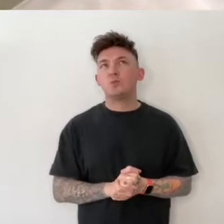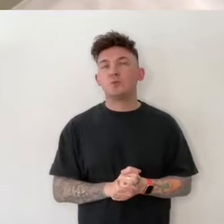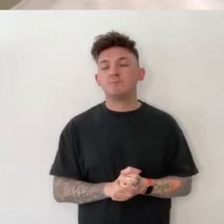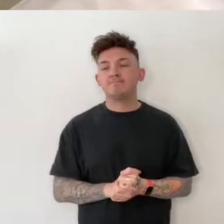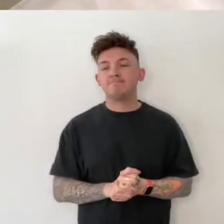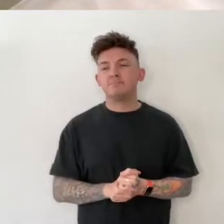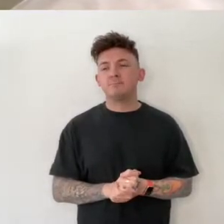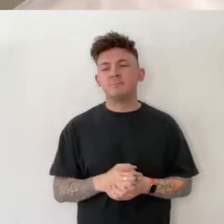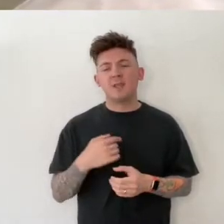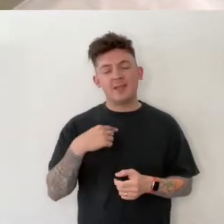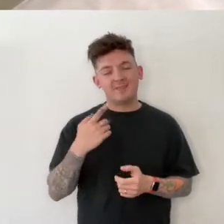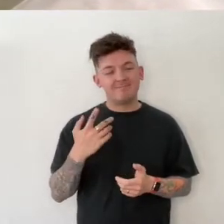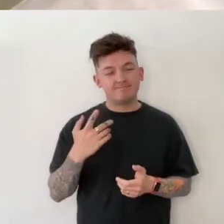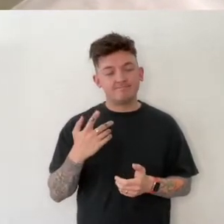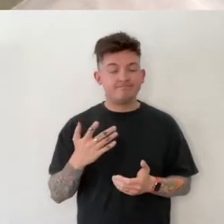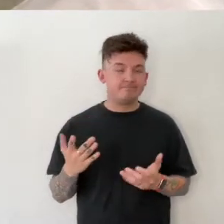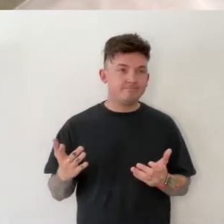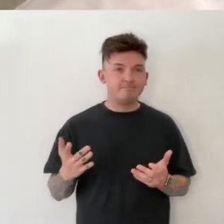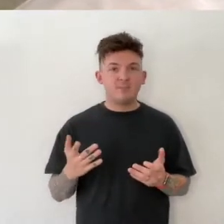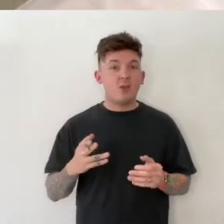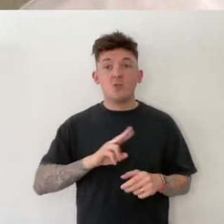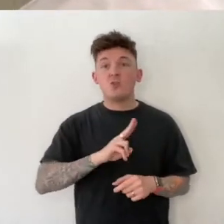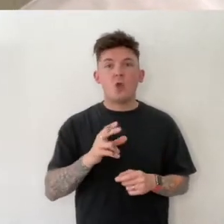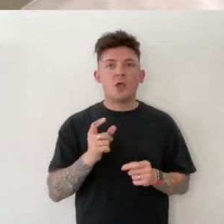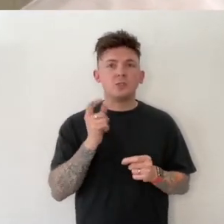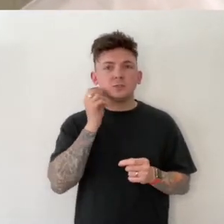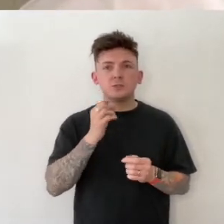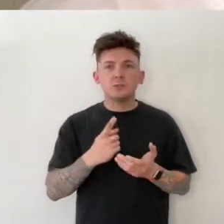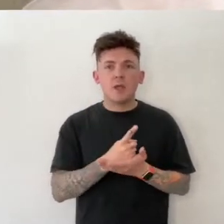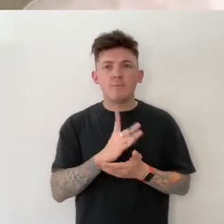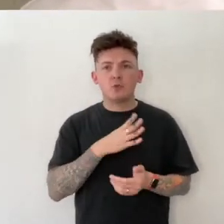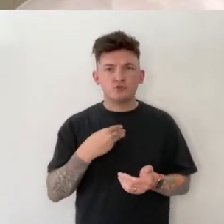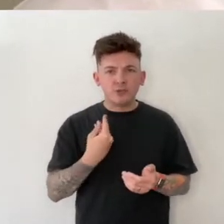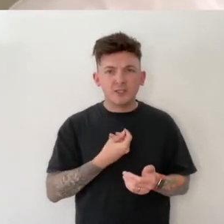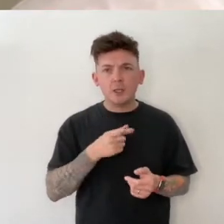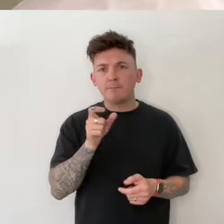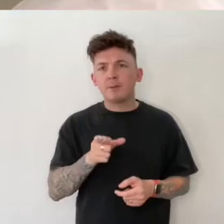i could sum it up in and it's not just about transgender, people who are transgender, just